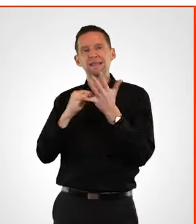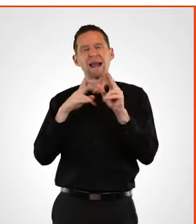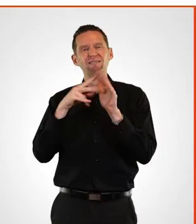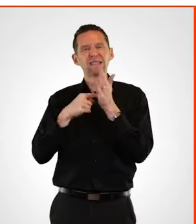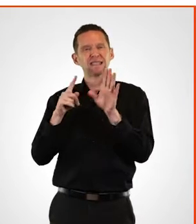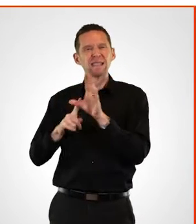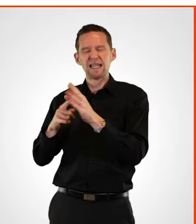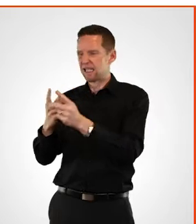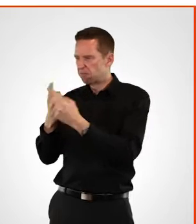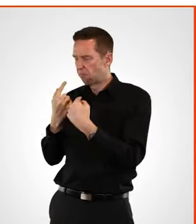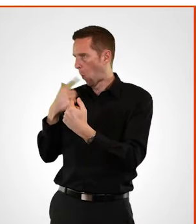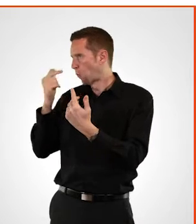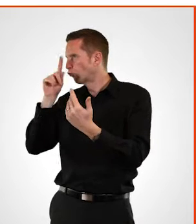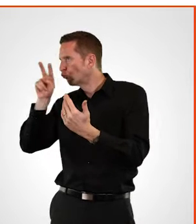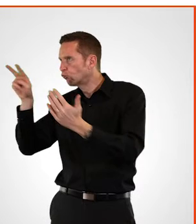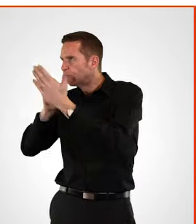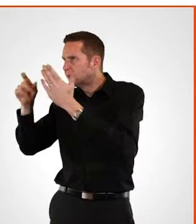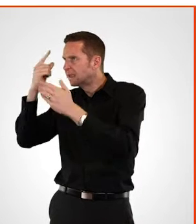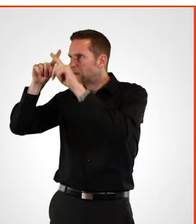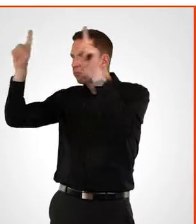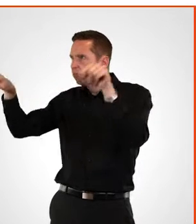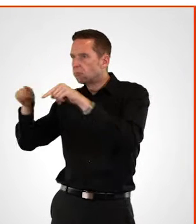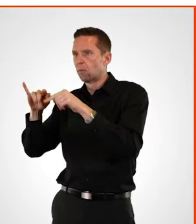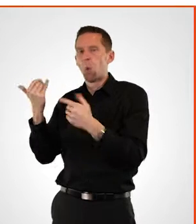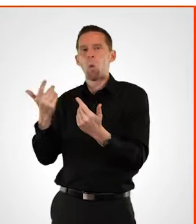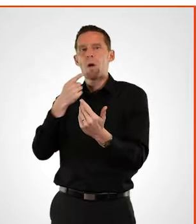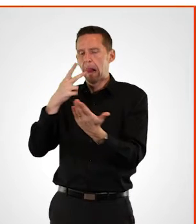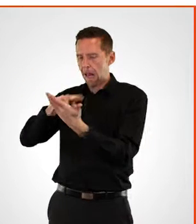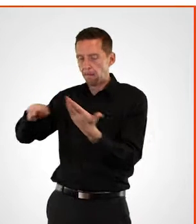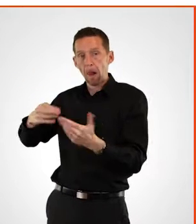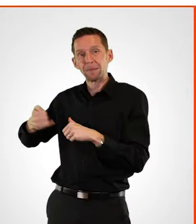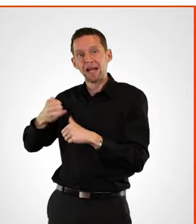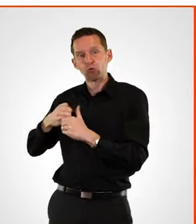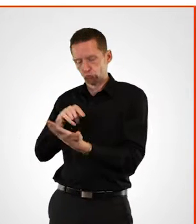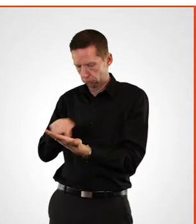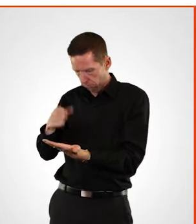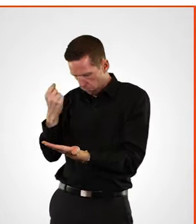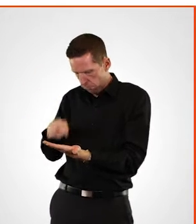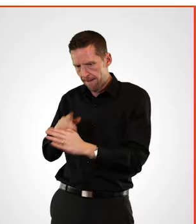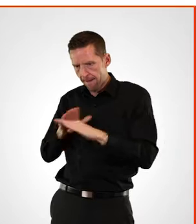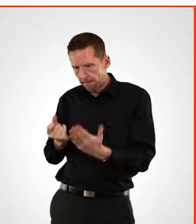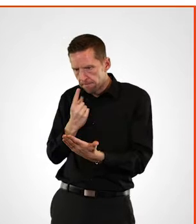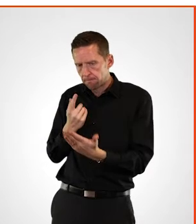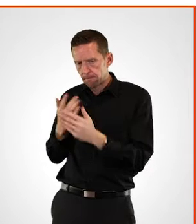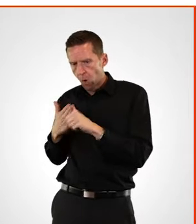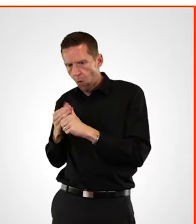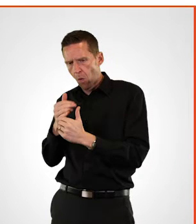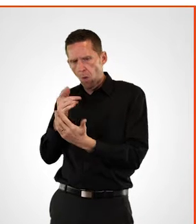such as safety signs and labels on medication